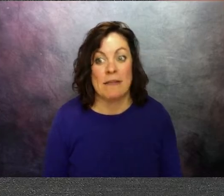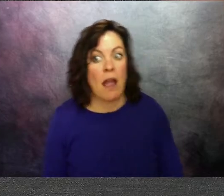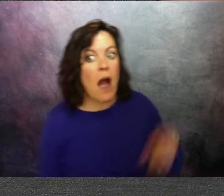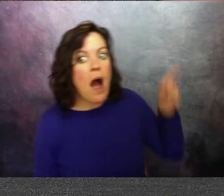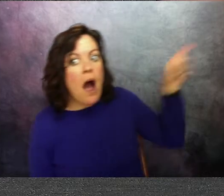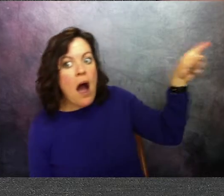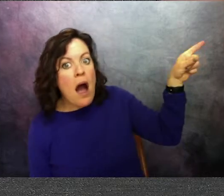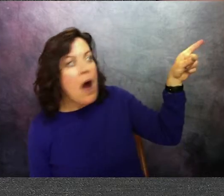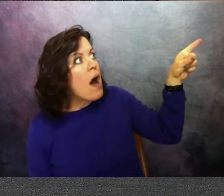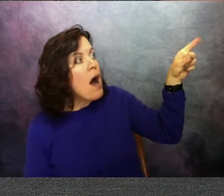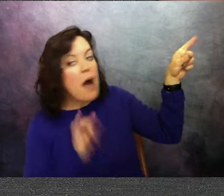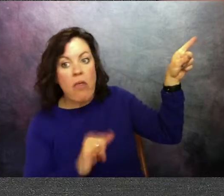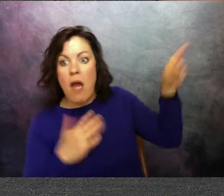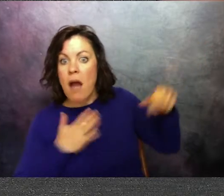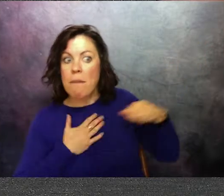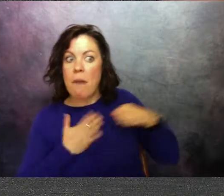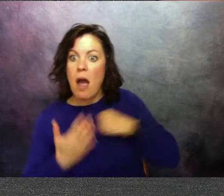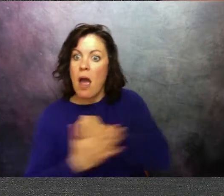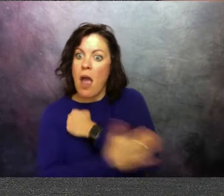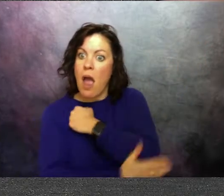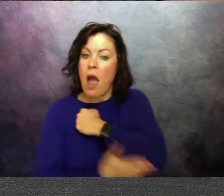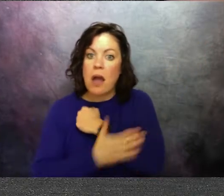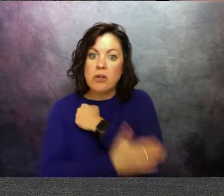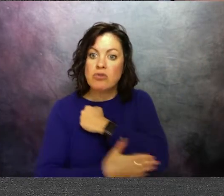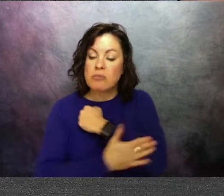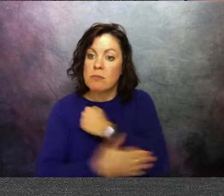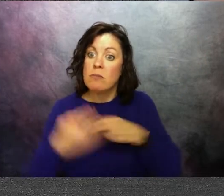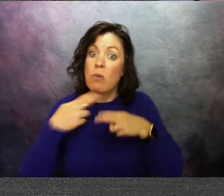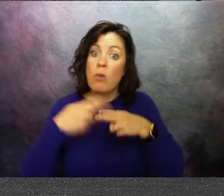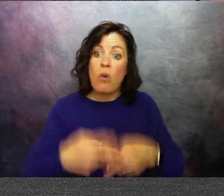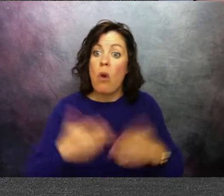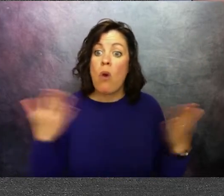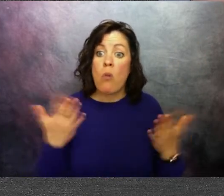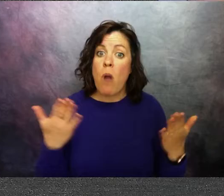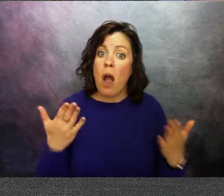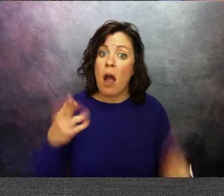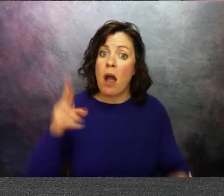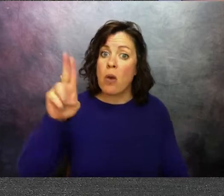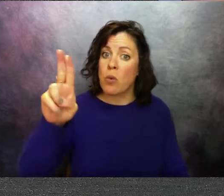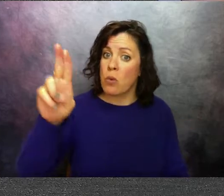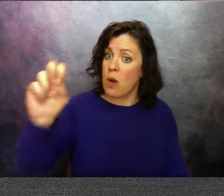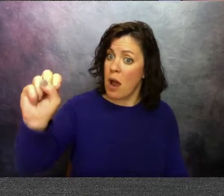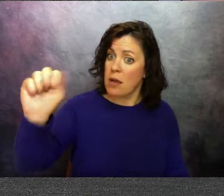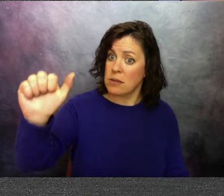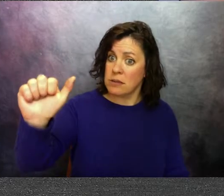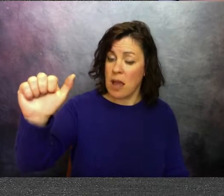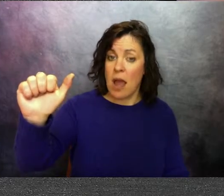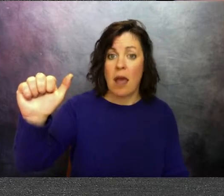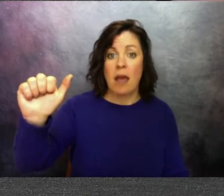This is my country, the United States of America. That's our country too.